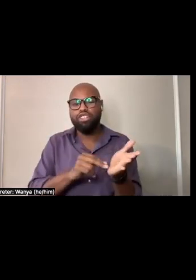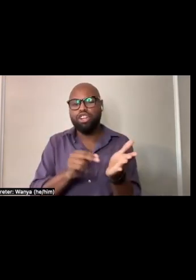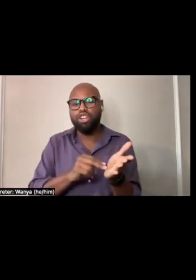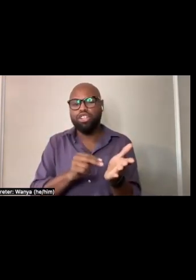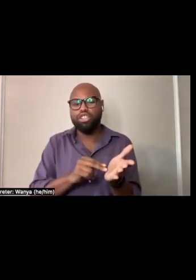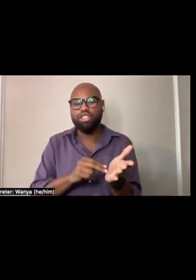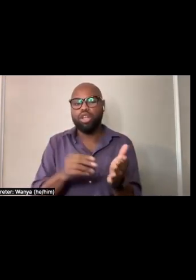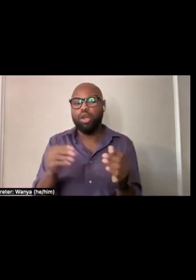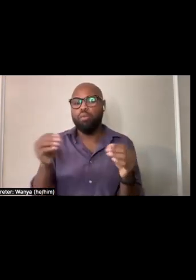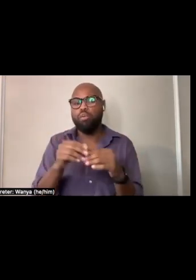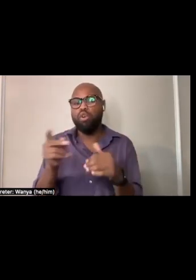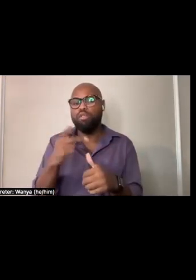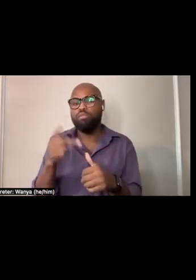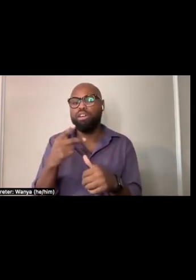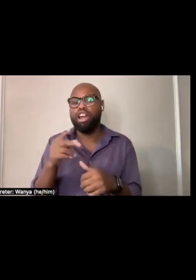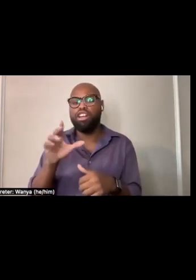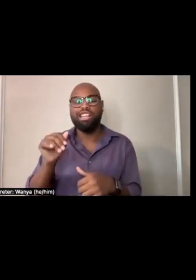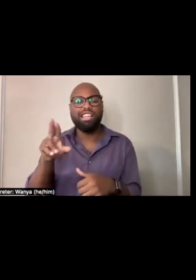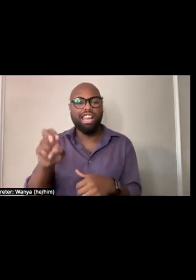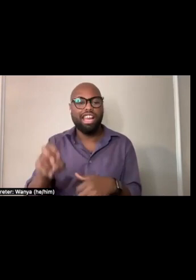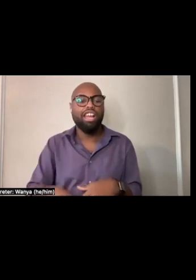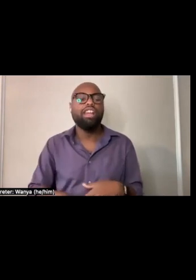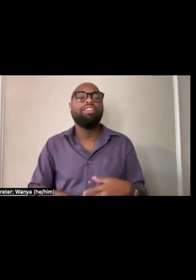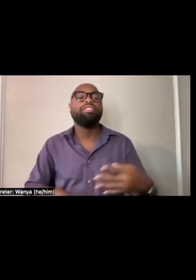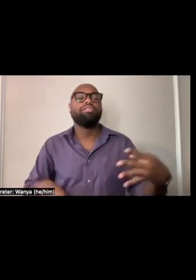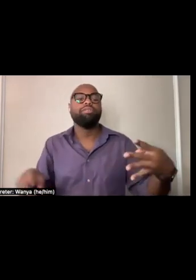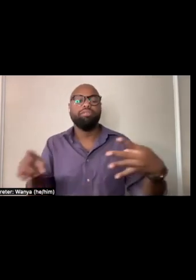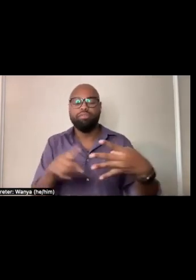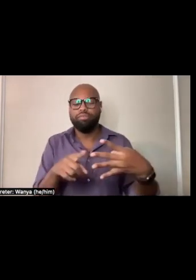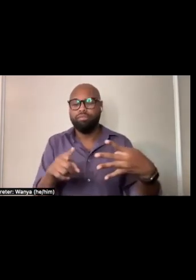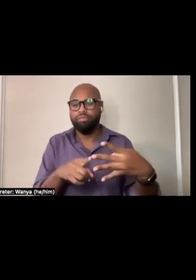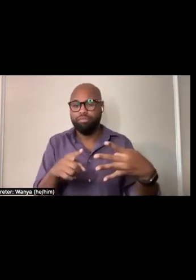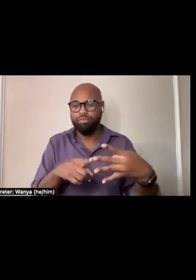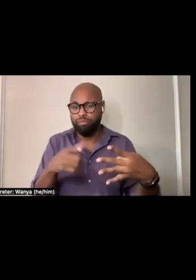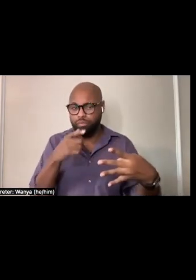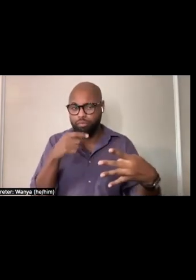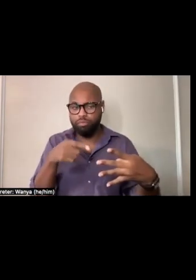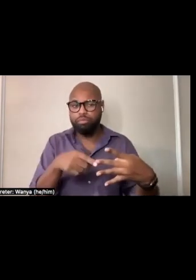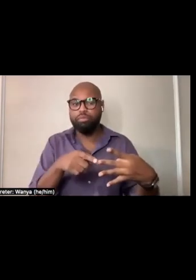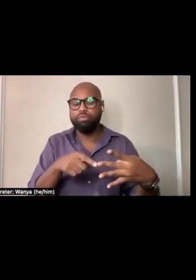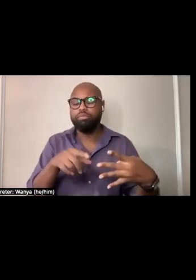A second participant is an organization called Five keys,